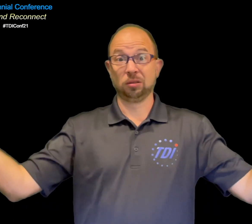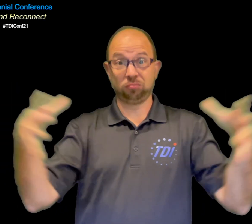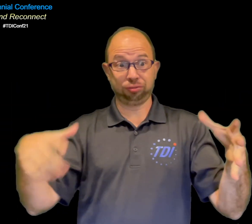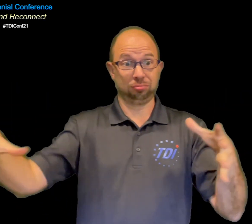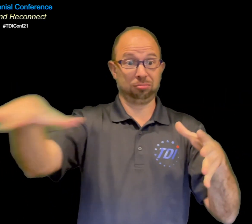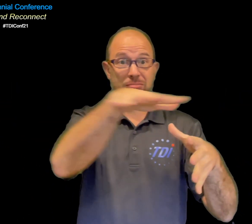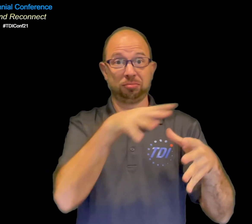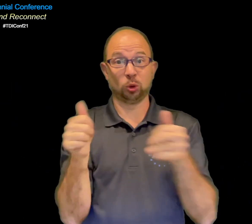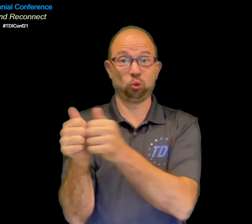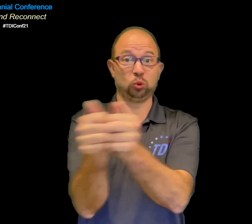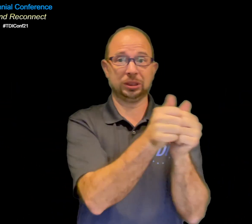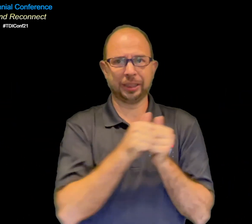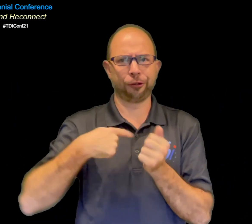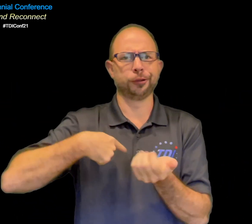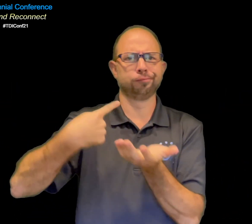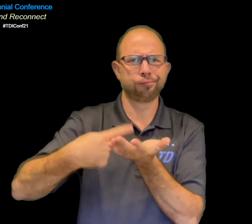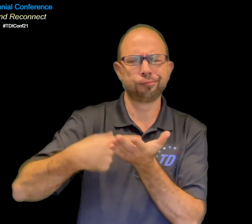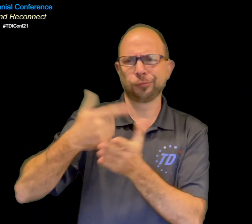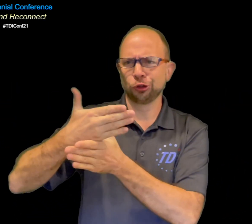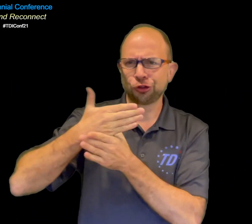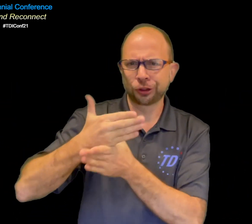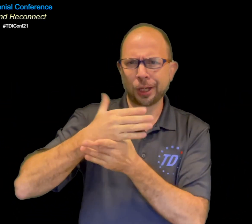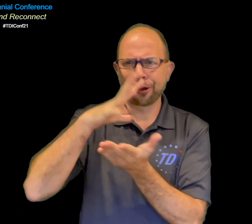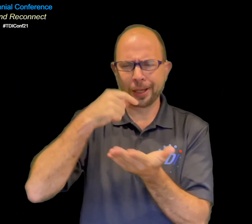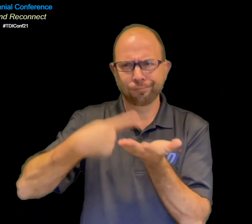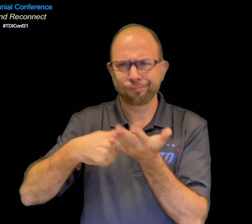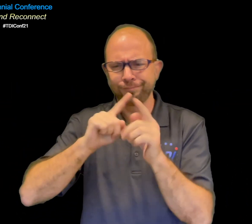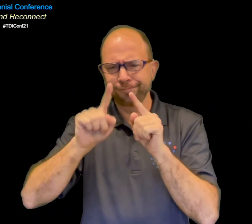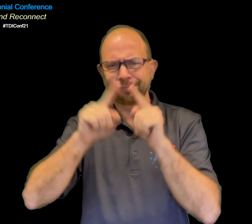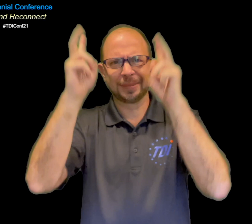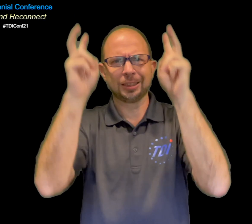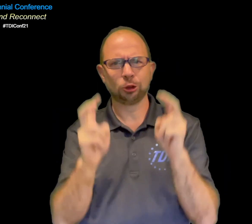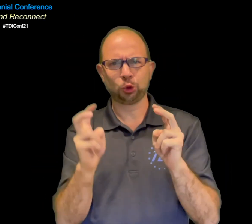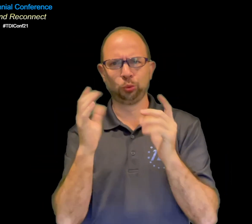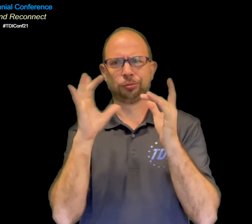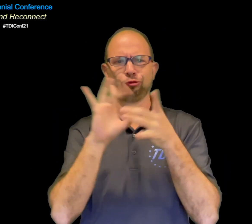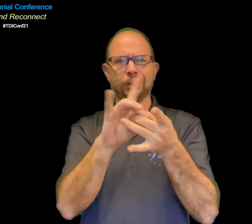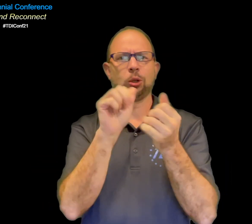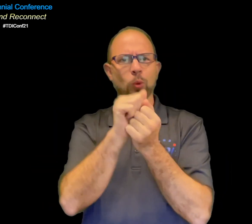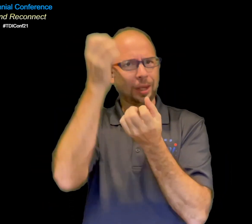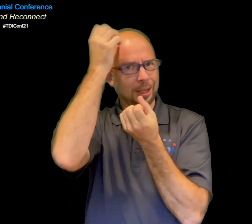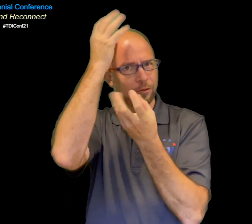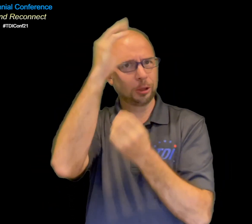Together we share, learn, and discuss a number of current issues in information